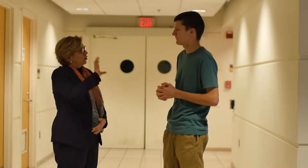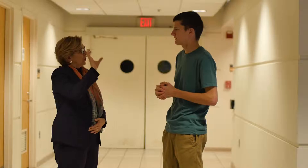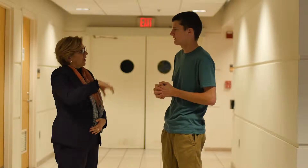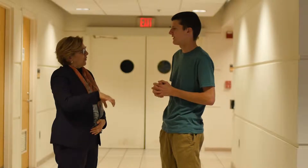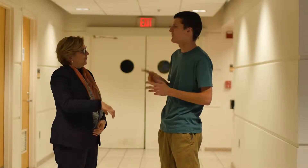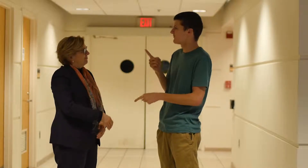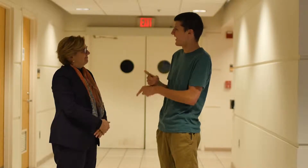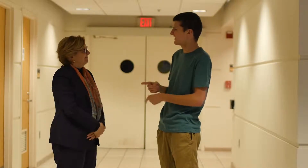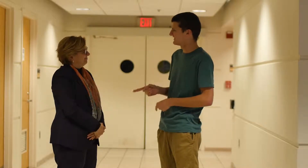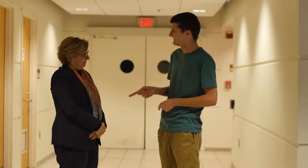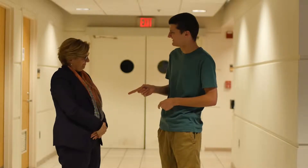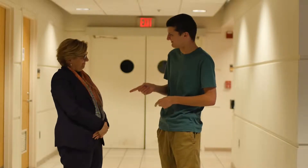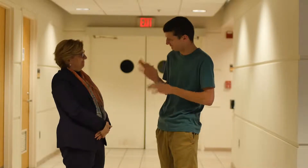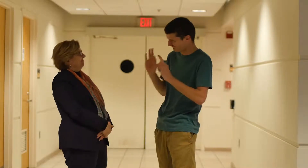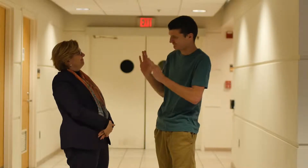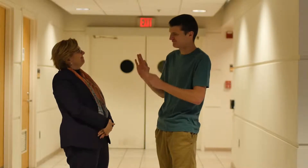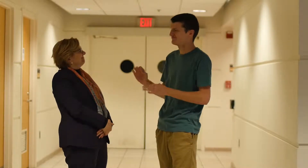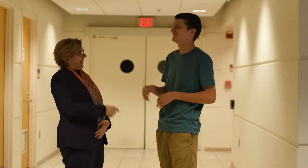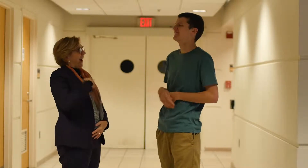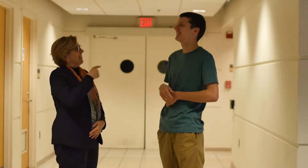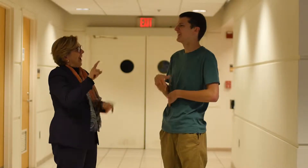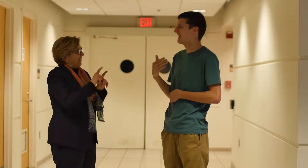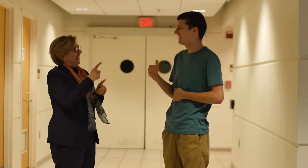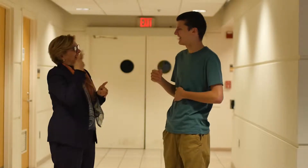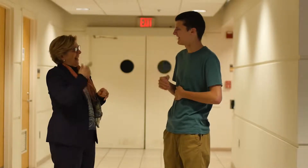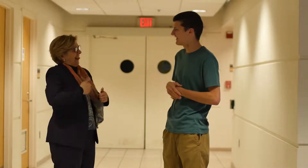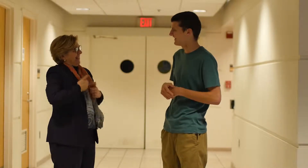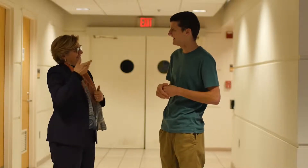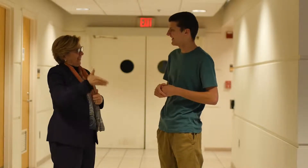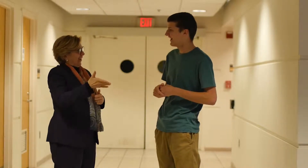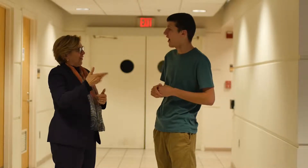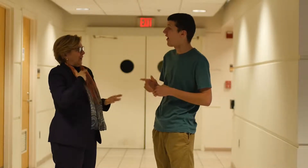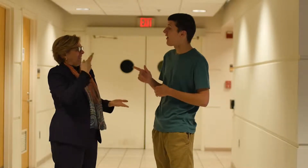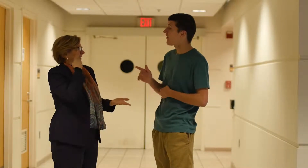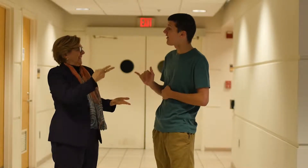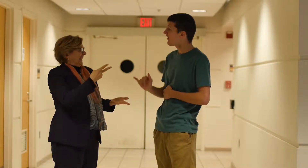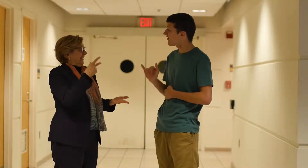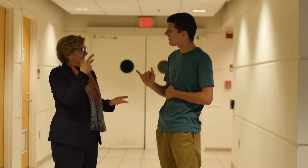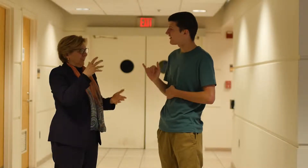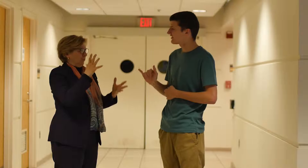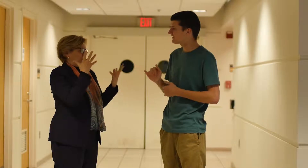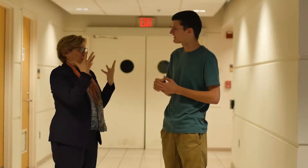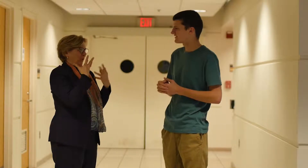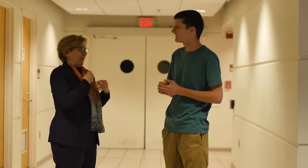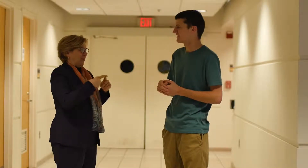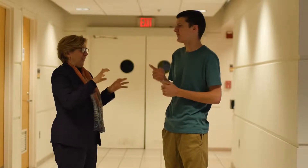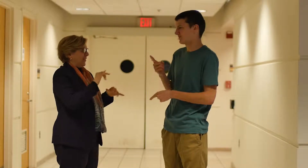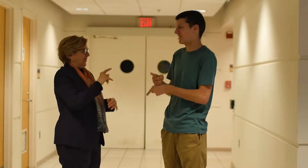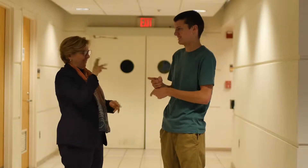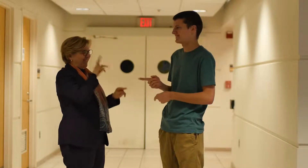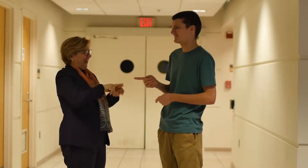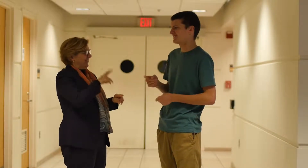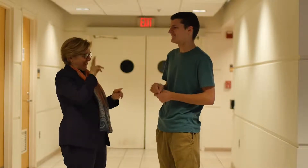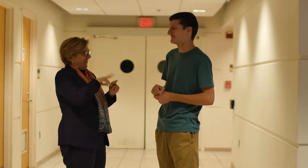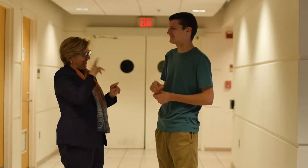Chicago. Right! Great! I've seen the river because I used to live there. Interesting! It's beautiful! Fun fun fun!